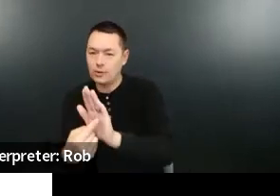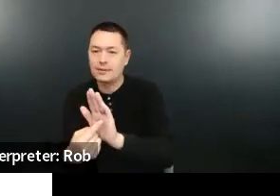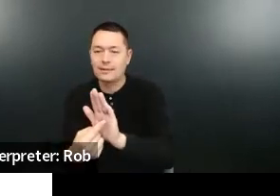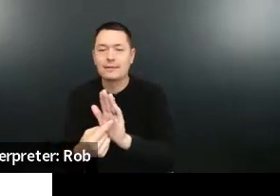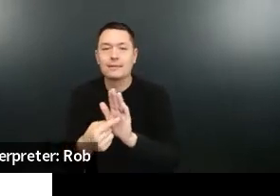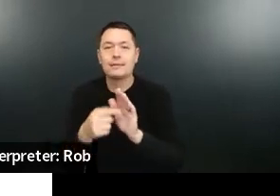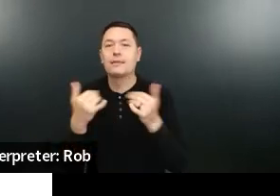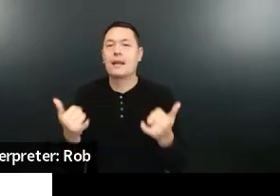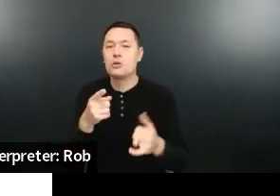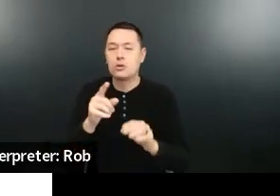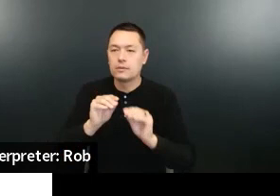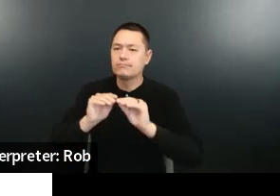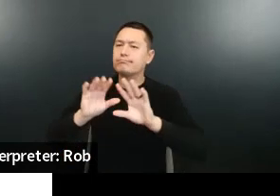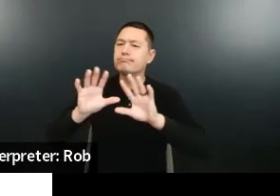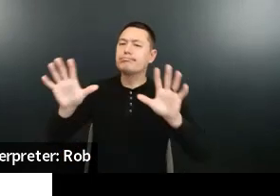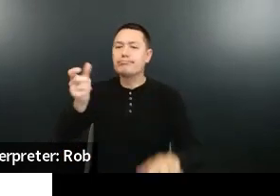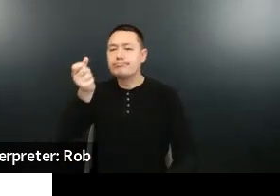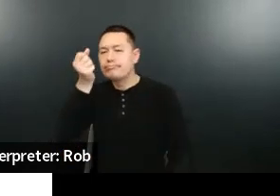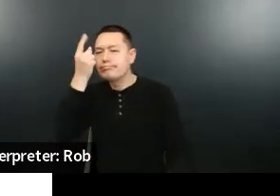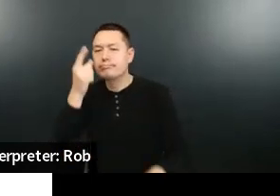sort of base knowledge before we move forward.